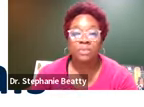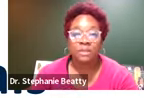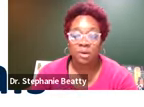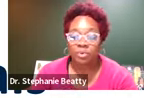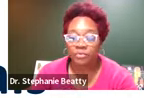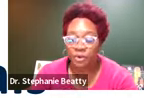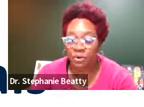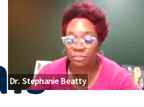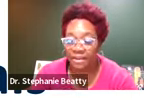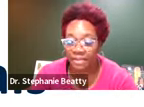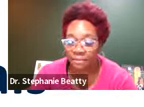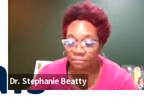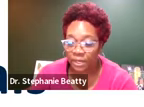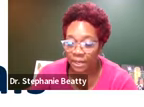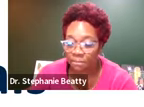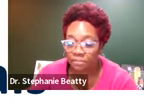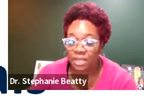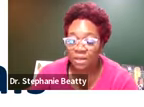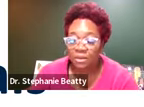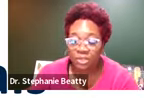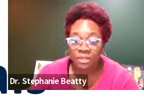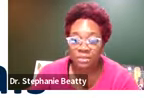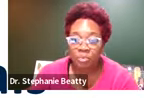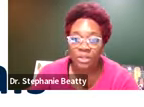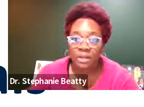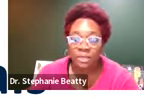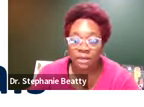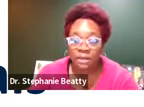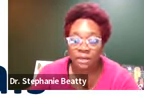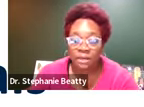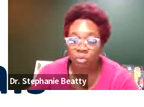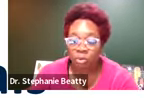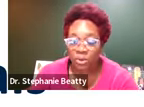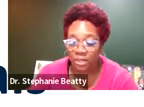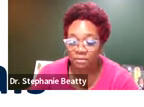using their preferred method. It's important that you keep the employee